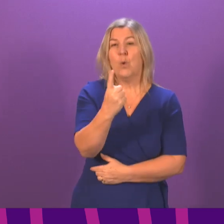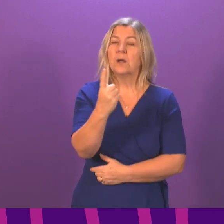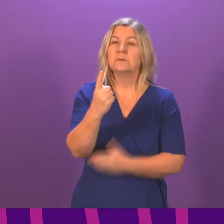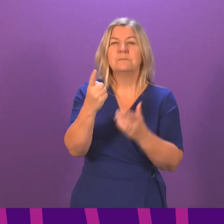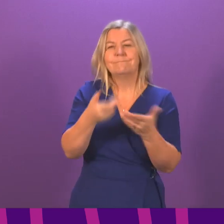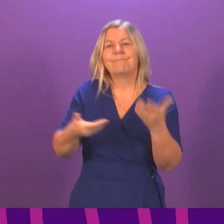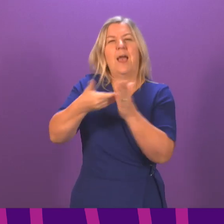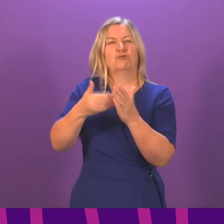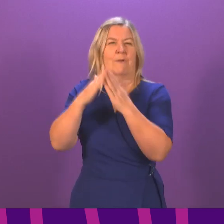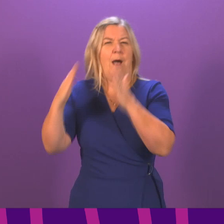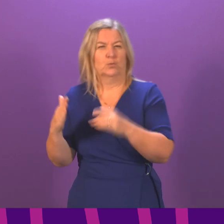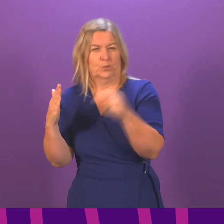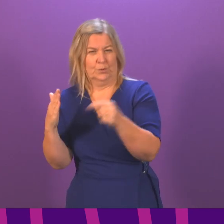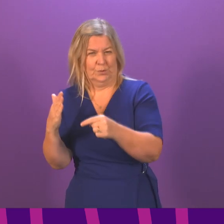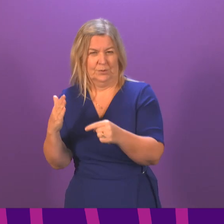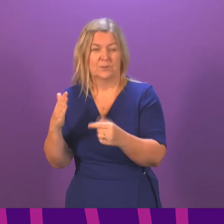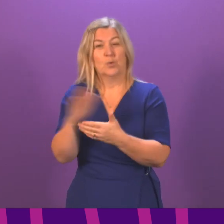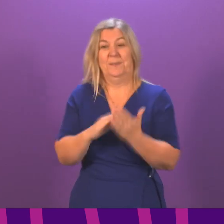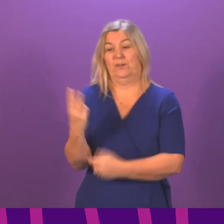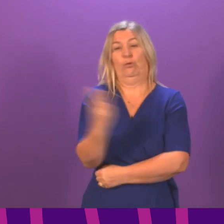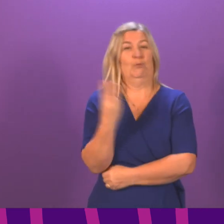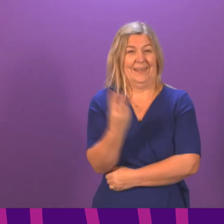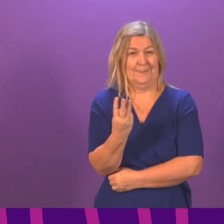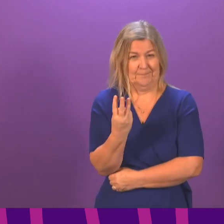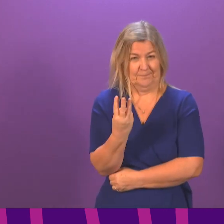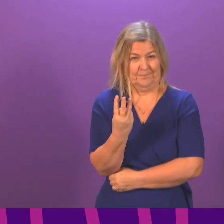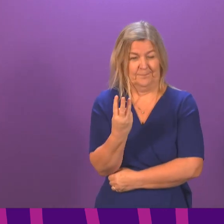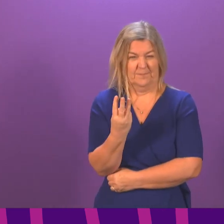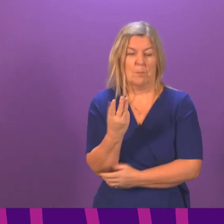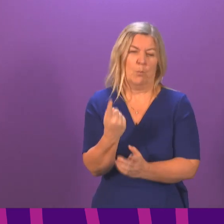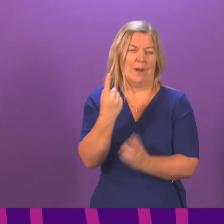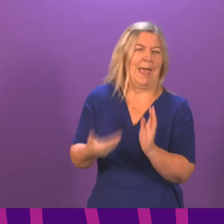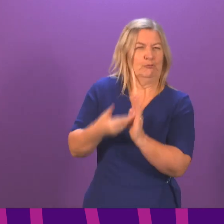household. In general, our advice is to keep any bubble as small as possible and to have